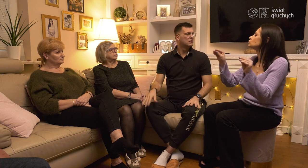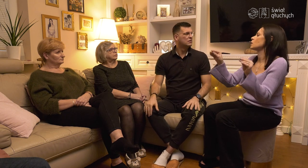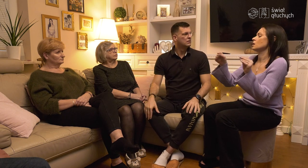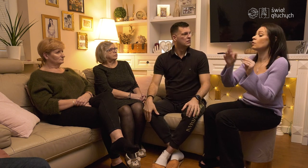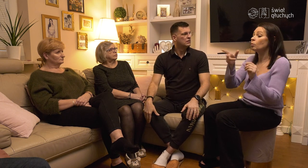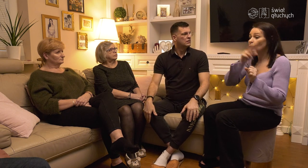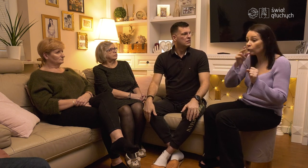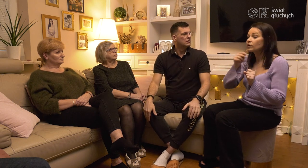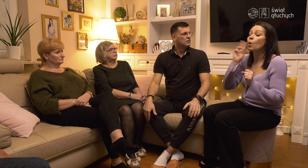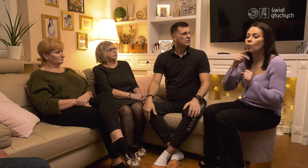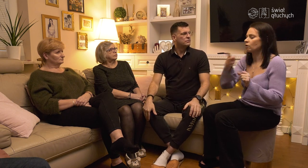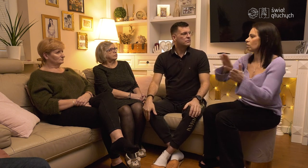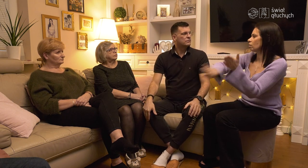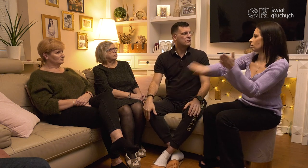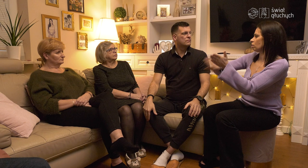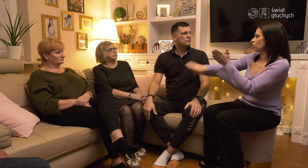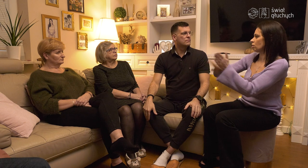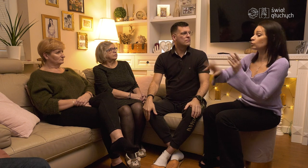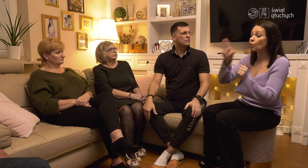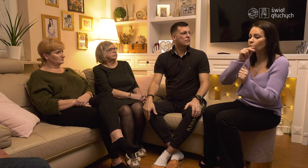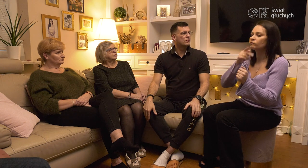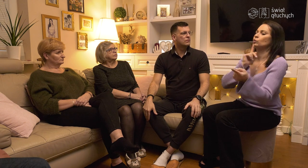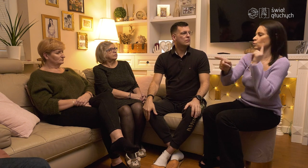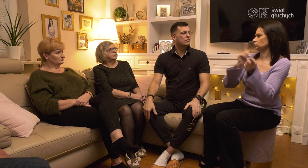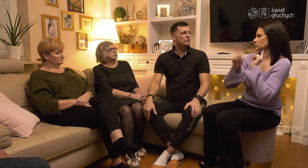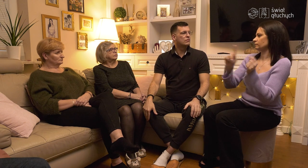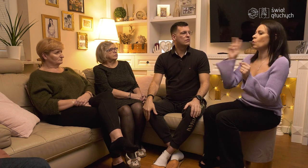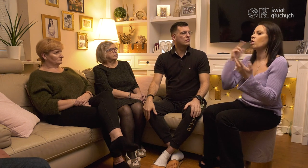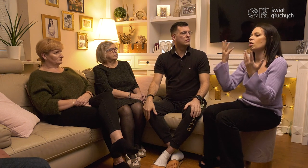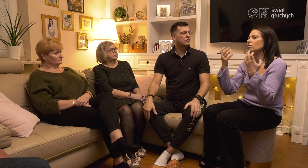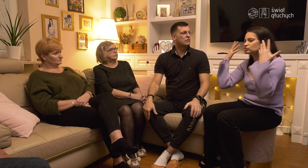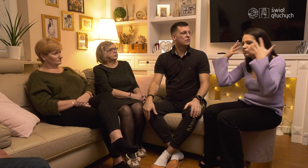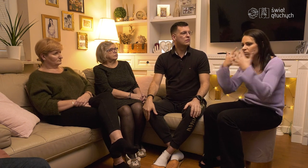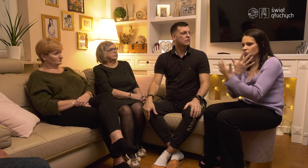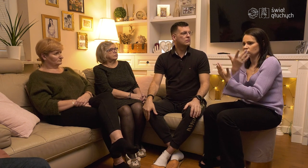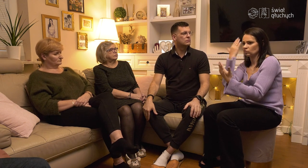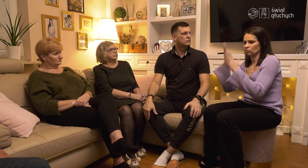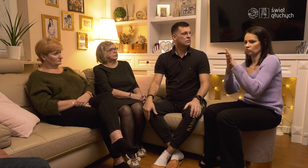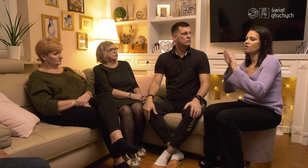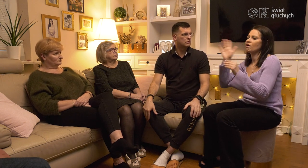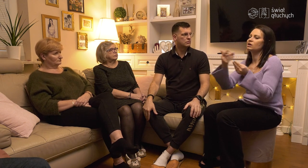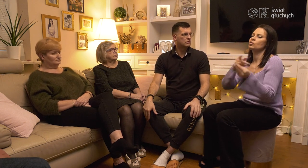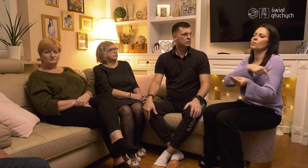[Monika]: Yes, but it's about the teachers. They often talk in class and leave out the deaf students completely! They only talk to hearing students in class, and the deaf students sit and know nothing!